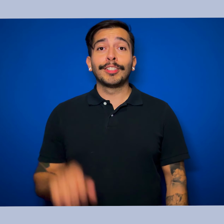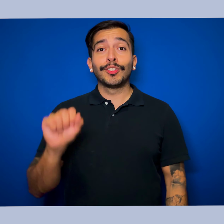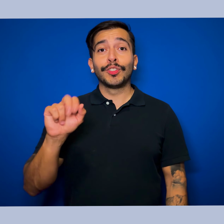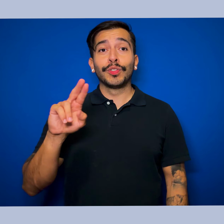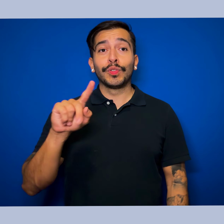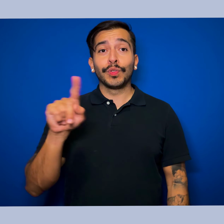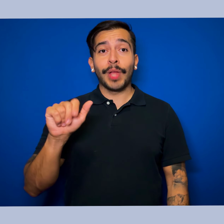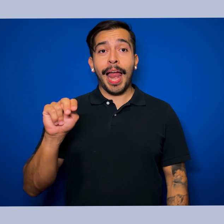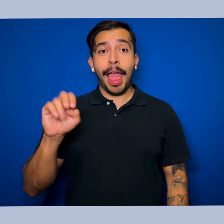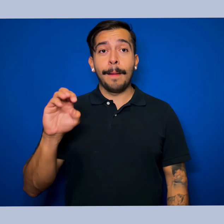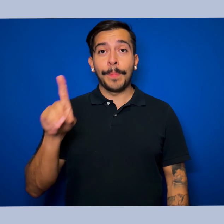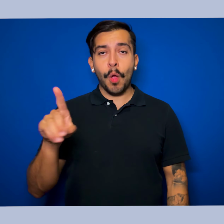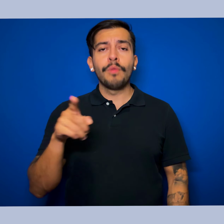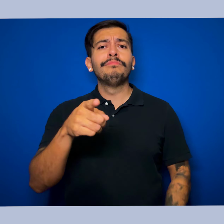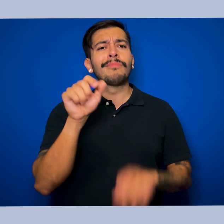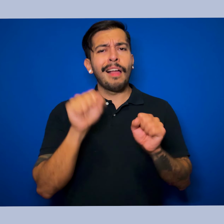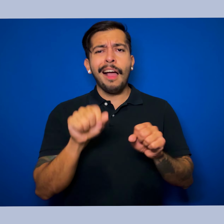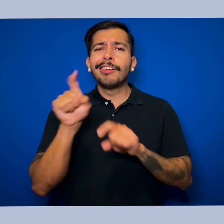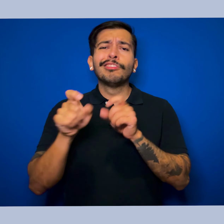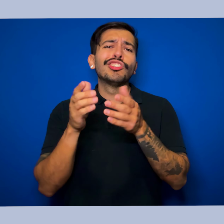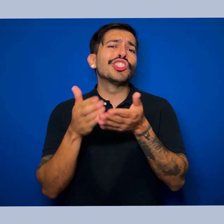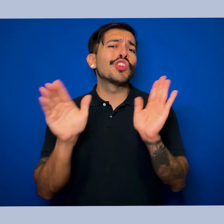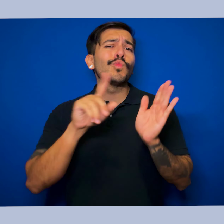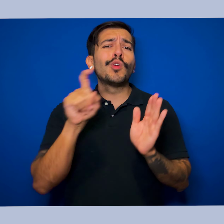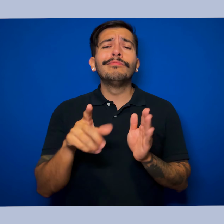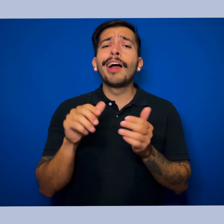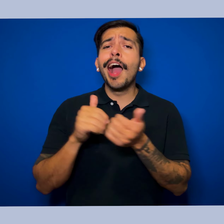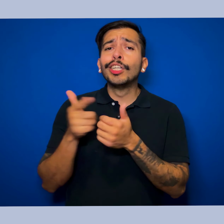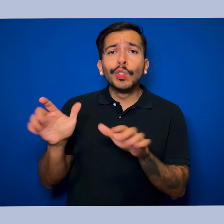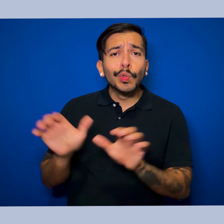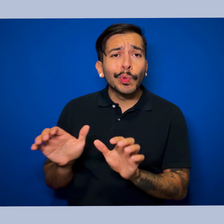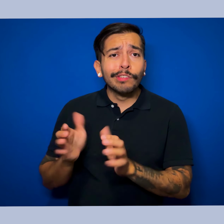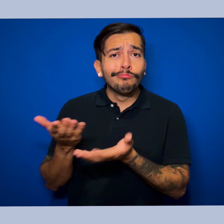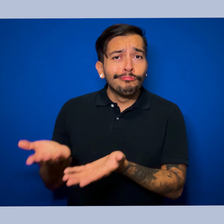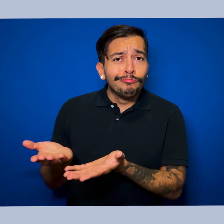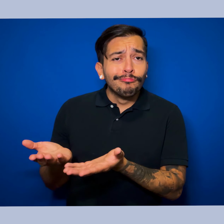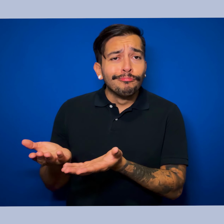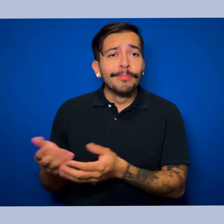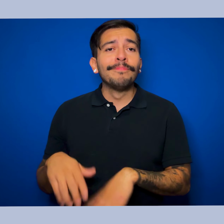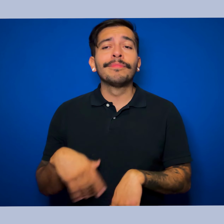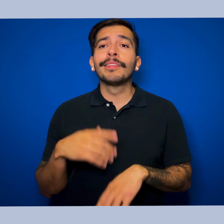Suzanne, MOD. You can ask general questions like how they're doing.